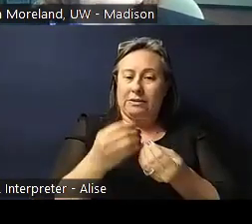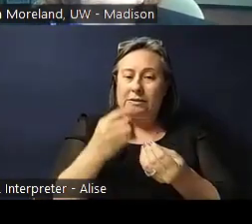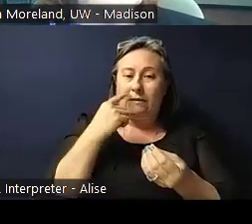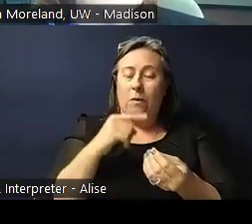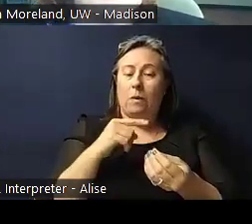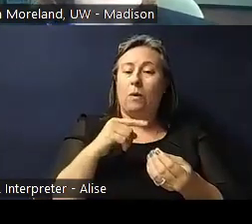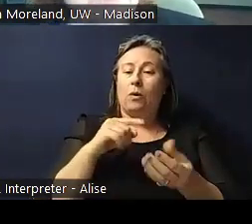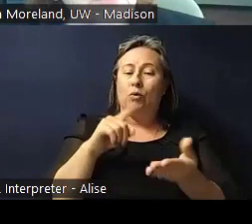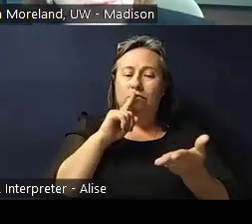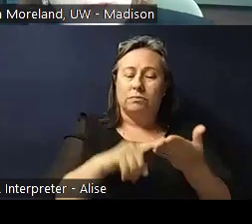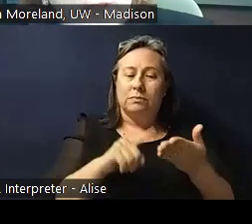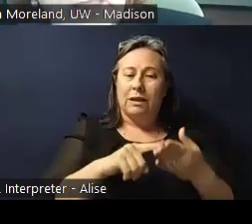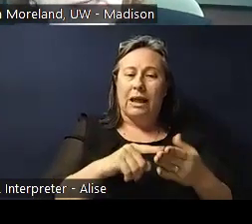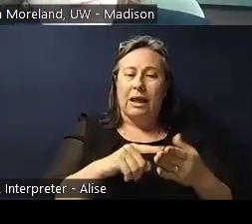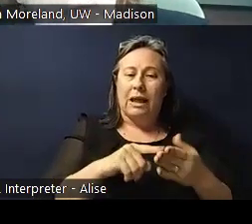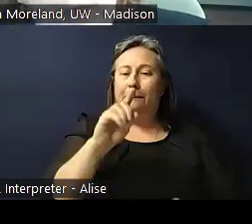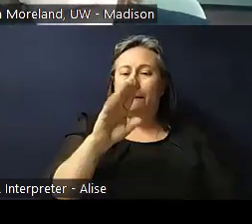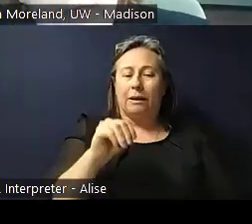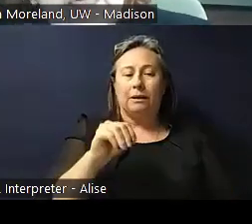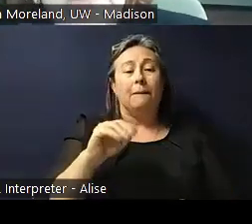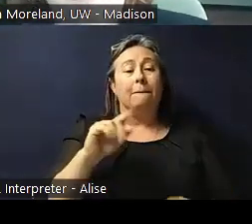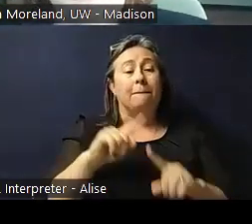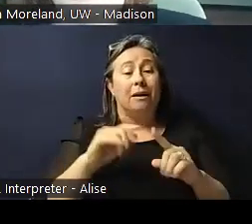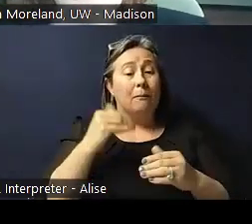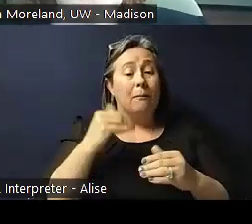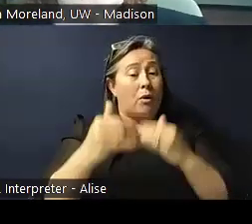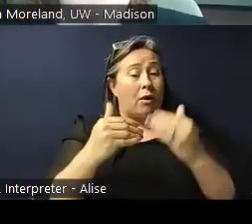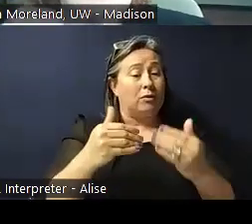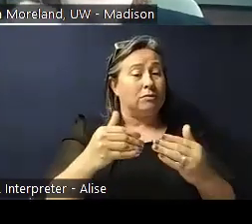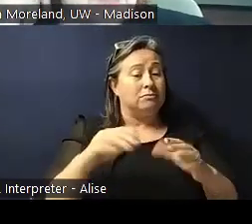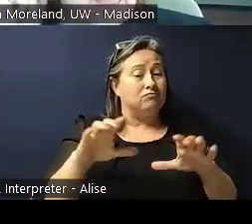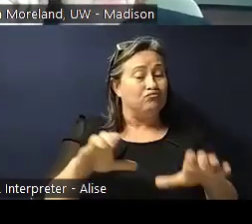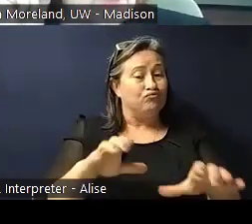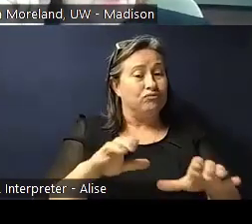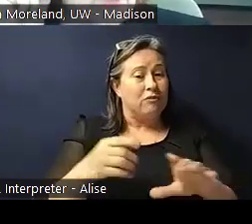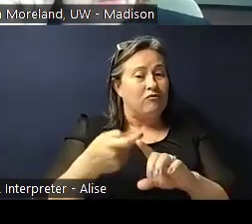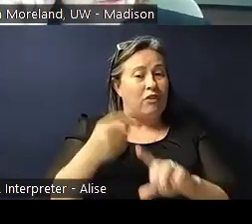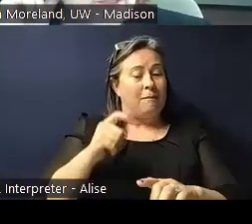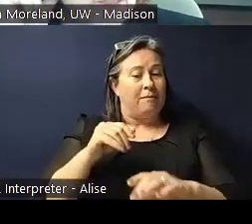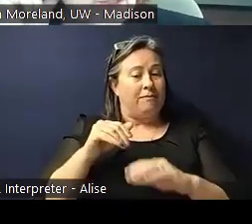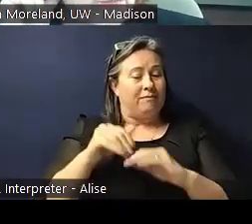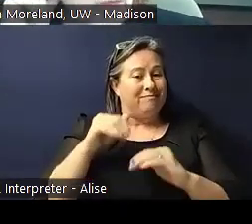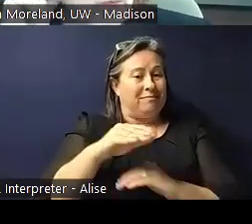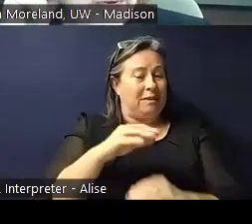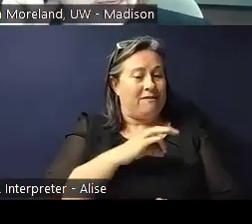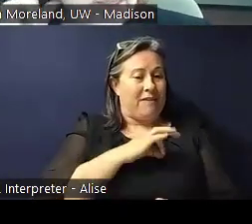is progress reports submitted by our faculty, which are of course required.